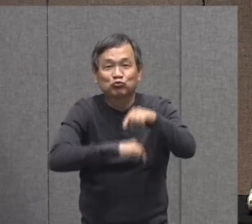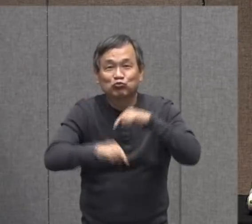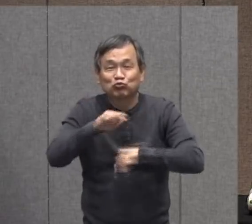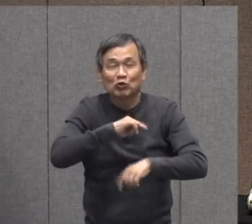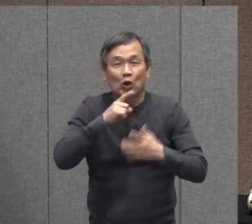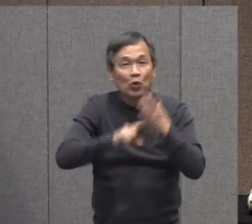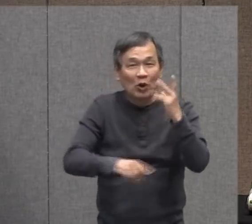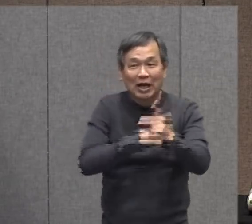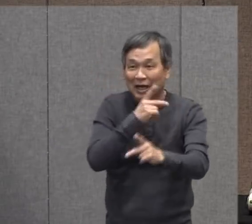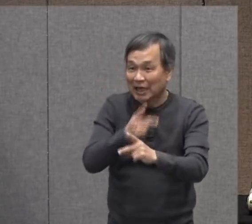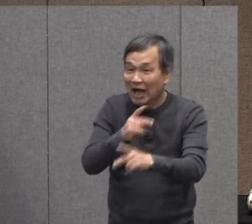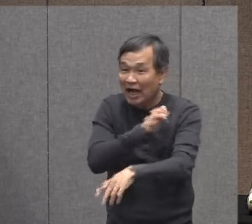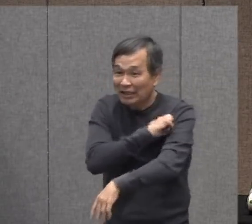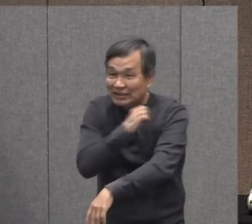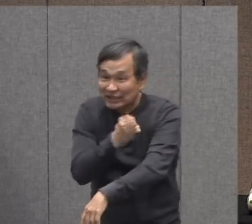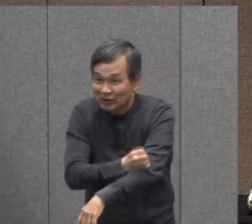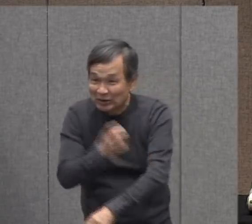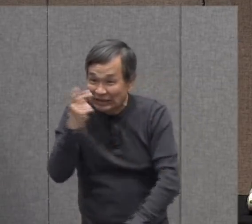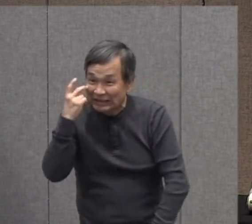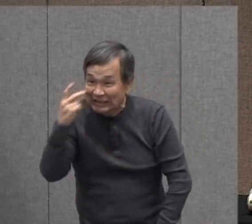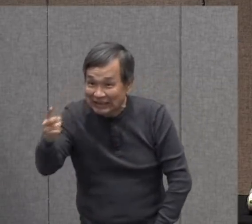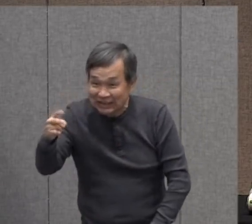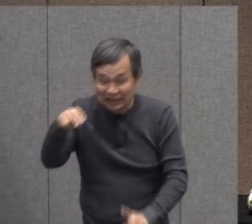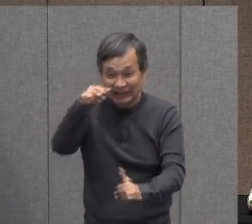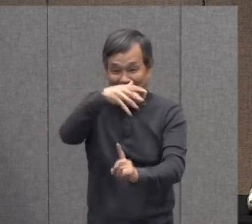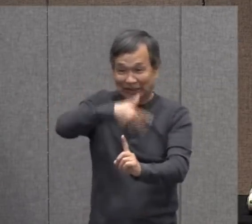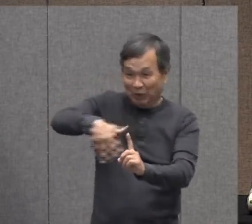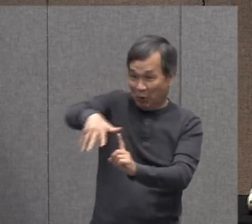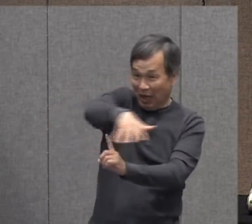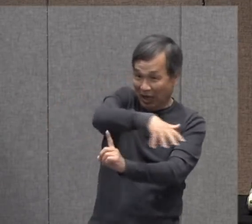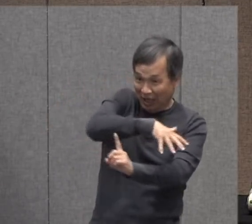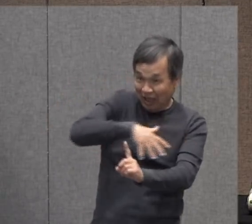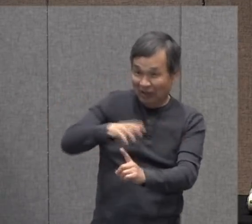that we can observe around us and maybe some examples for each one.